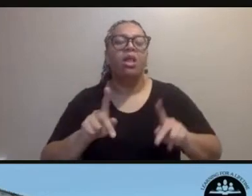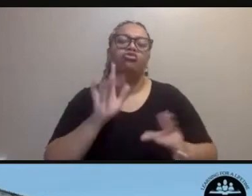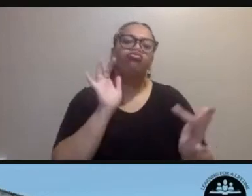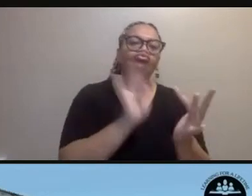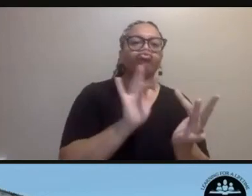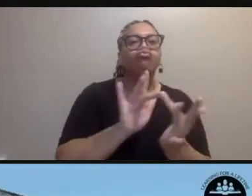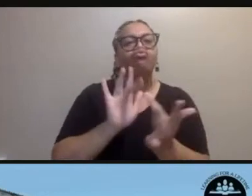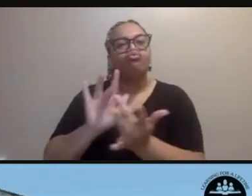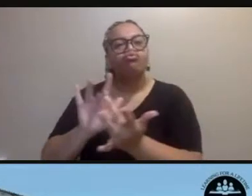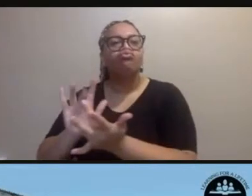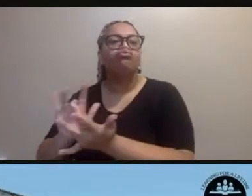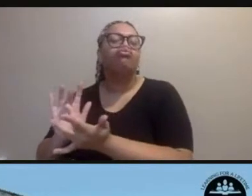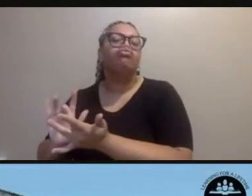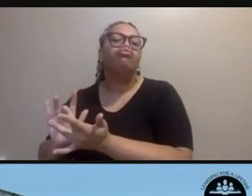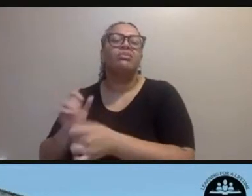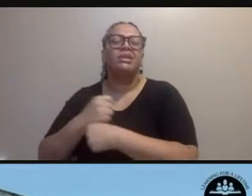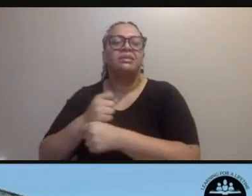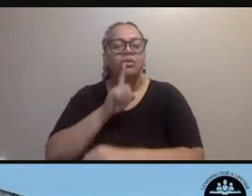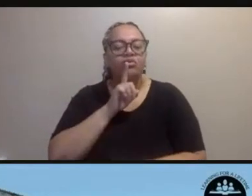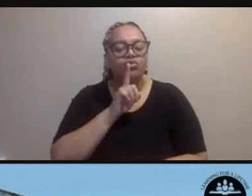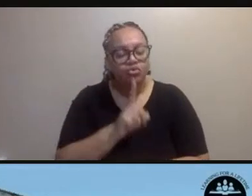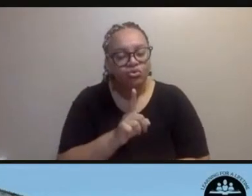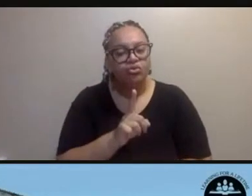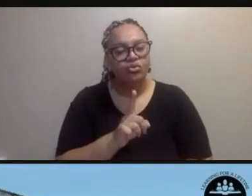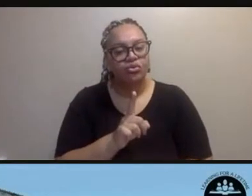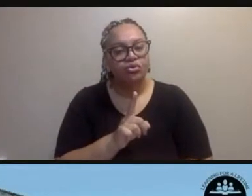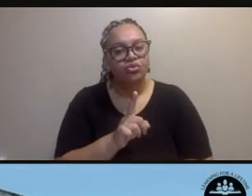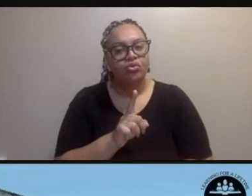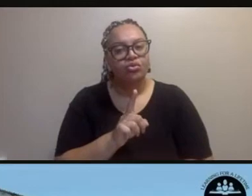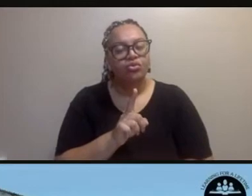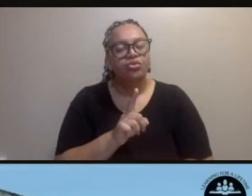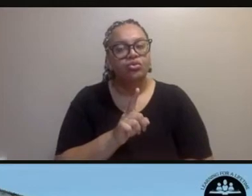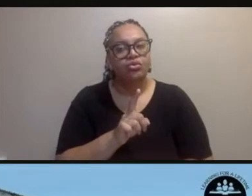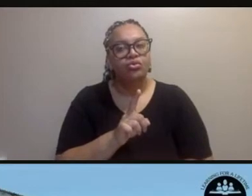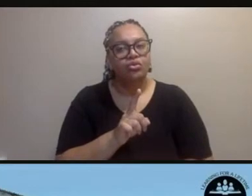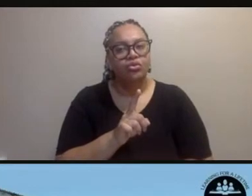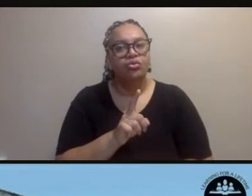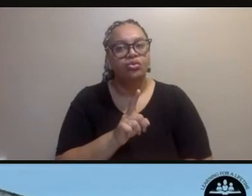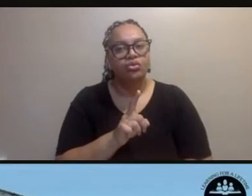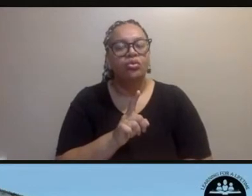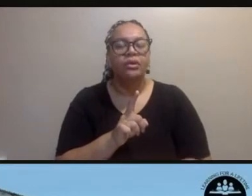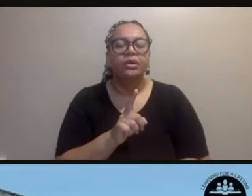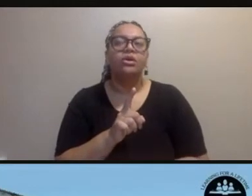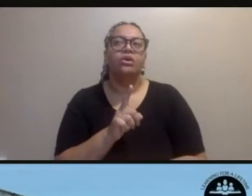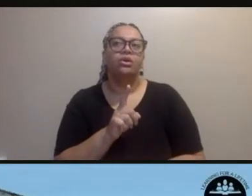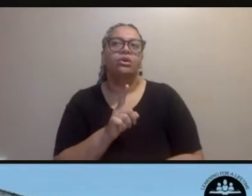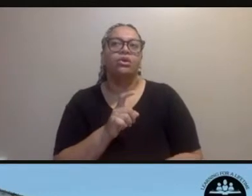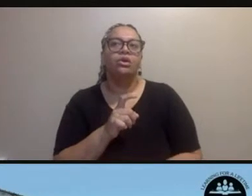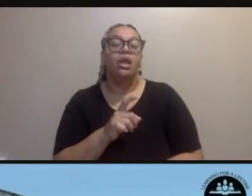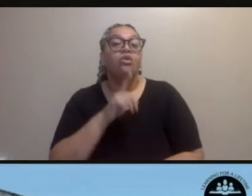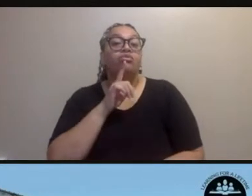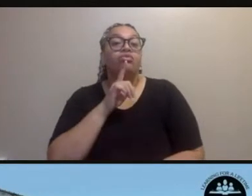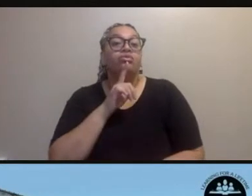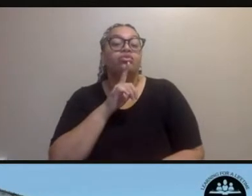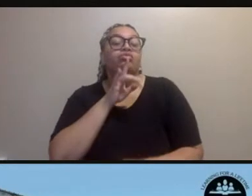REALLY ABOUT WHEN YOU'RE